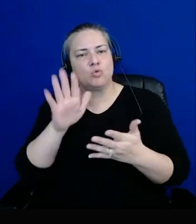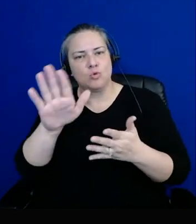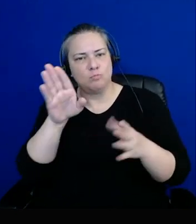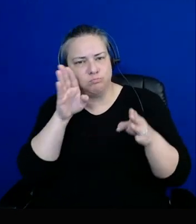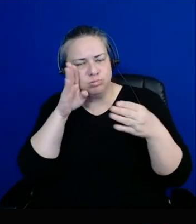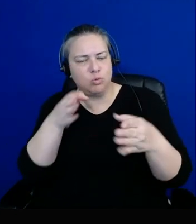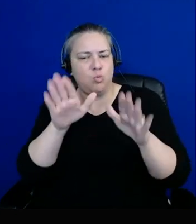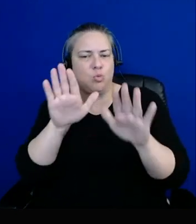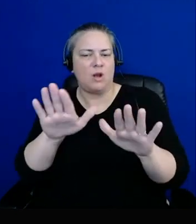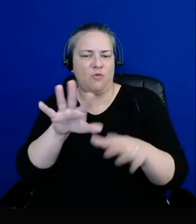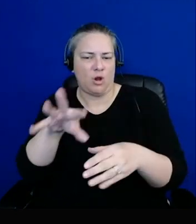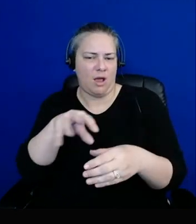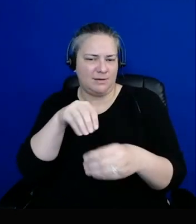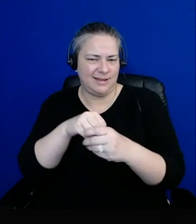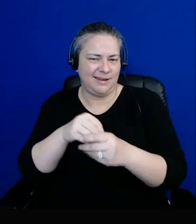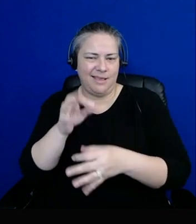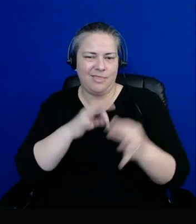content rather than finding this technology.